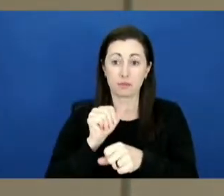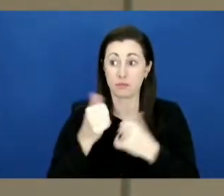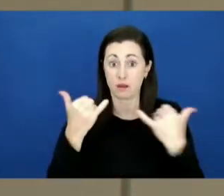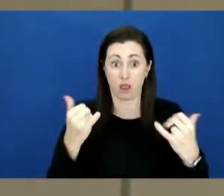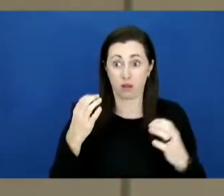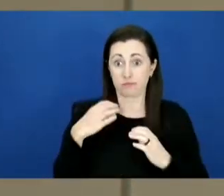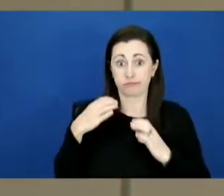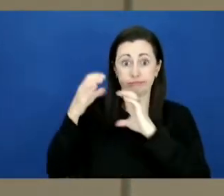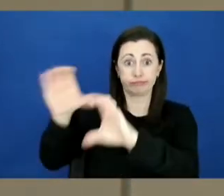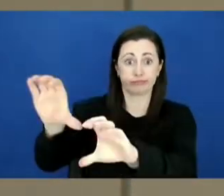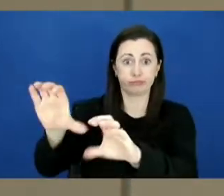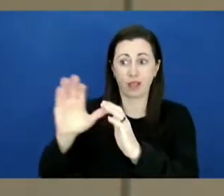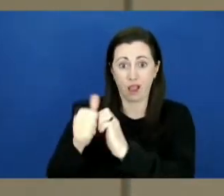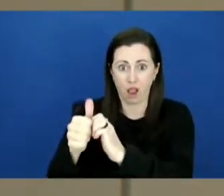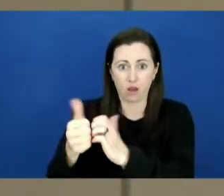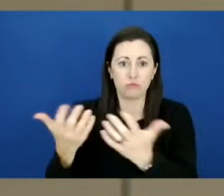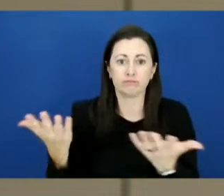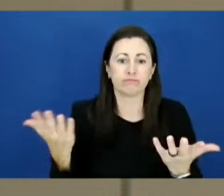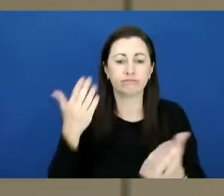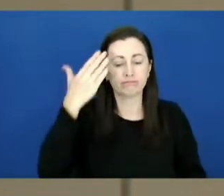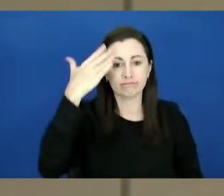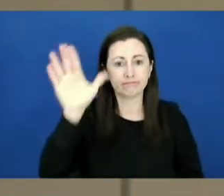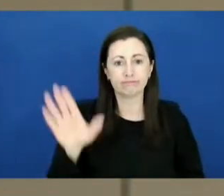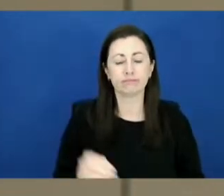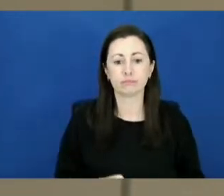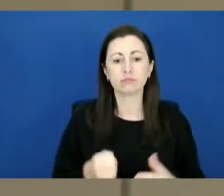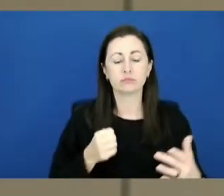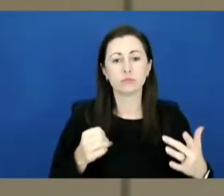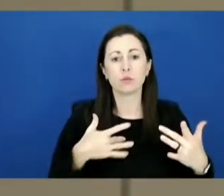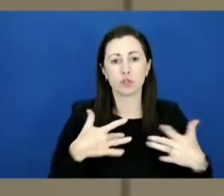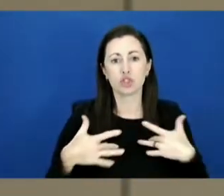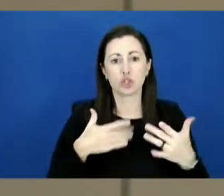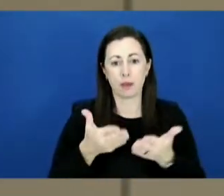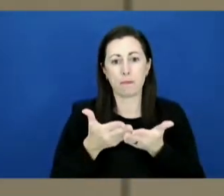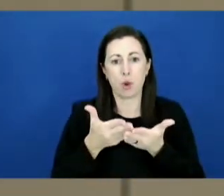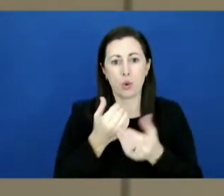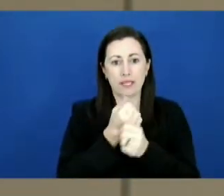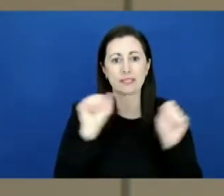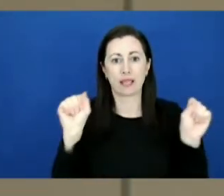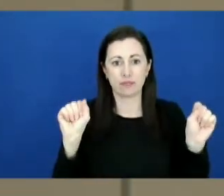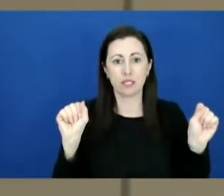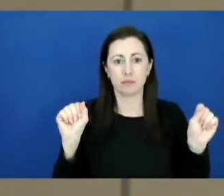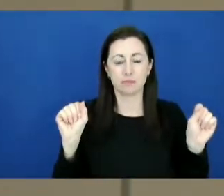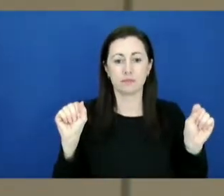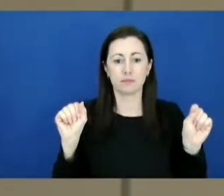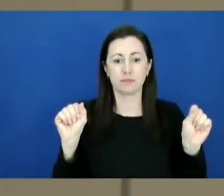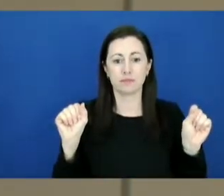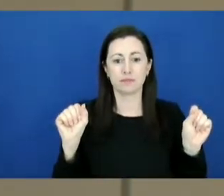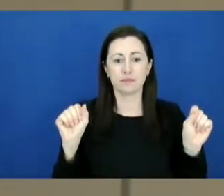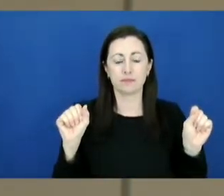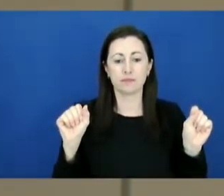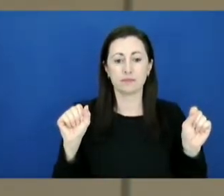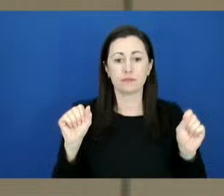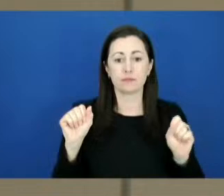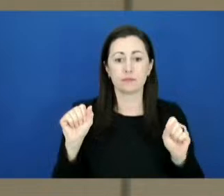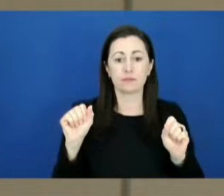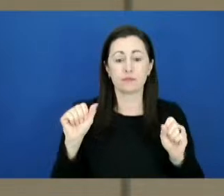THEY HAVE A HARD TIME DOING THEIR JOB NOW, I DON'T KNOW HOW